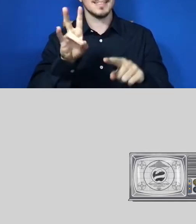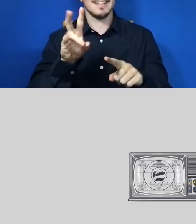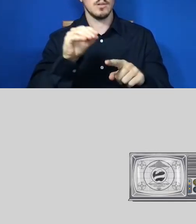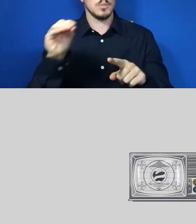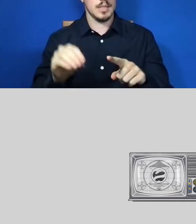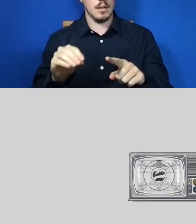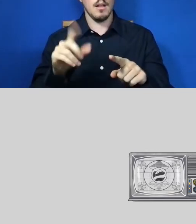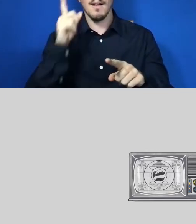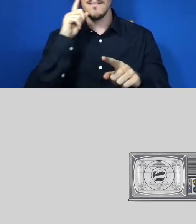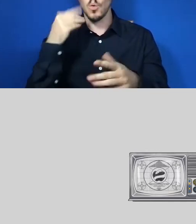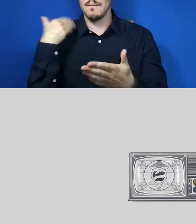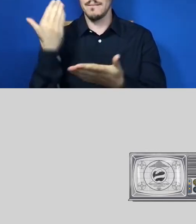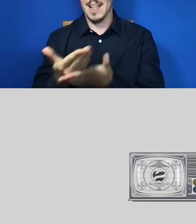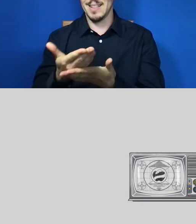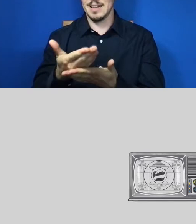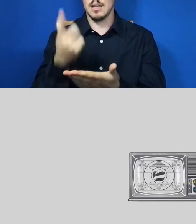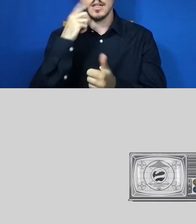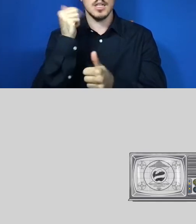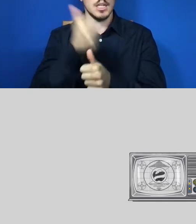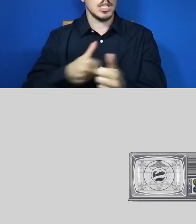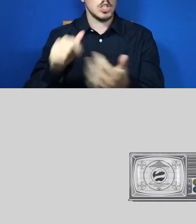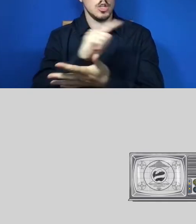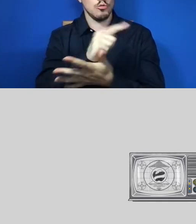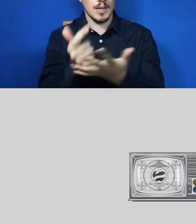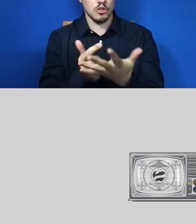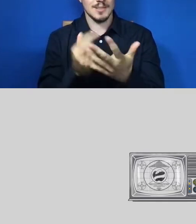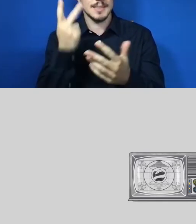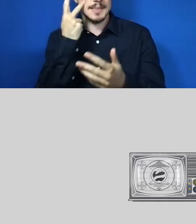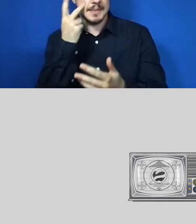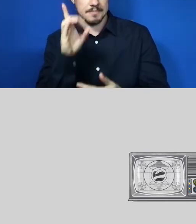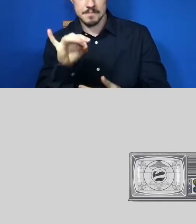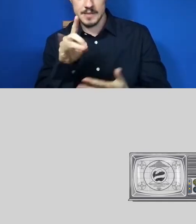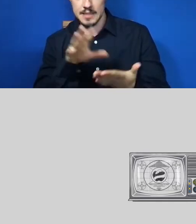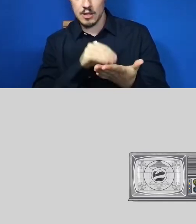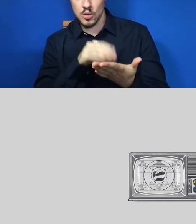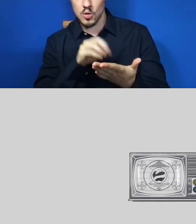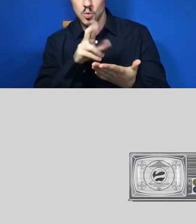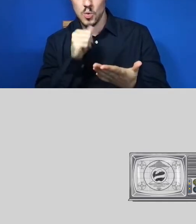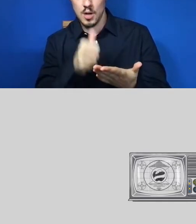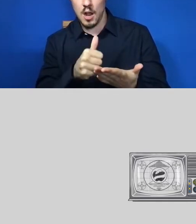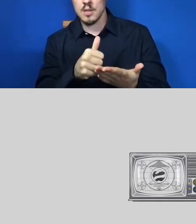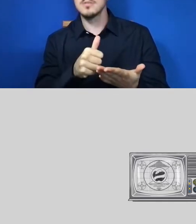and for validating our model at each iteration, for seeing how well our model has learned the data,